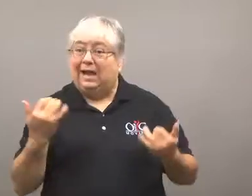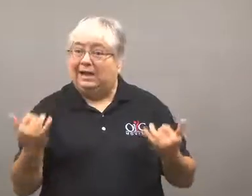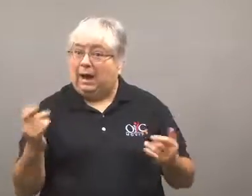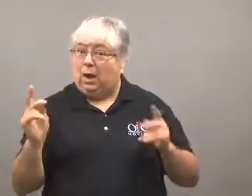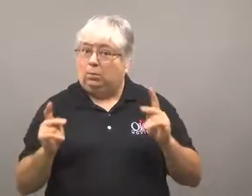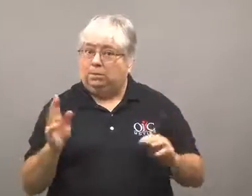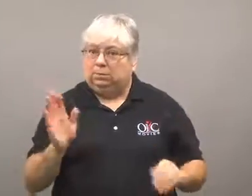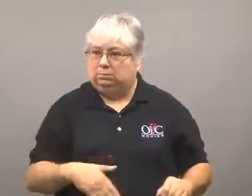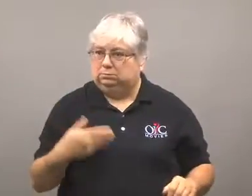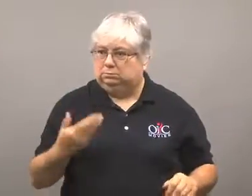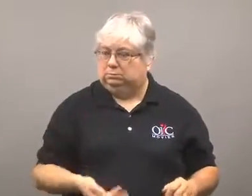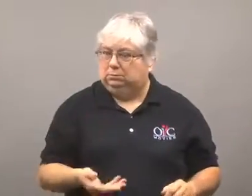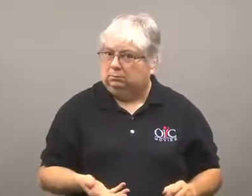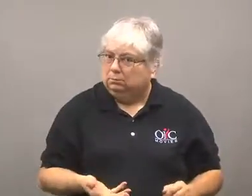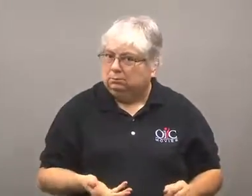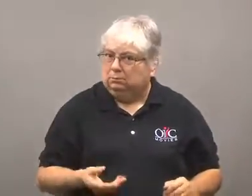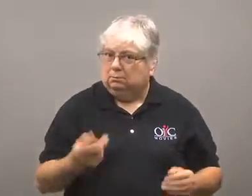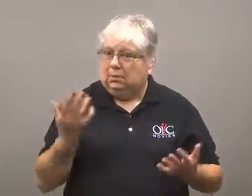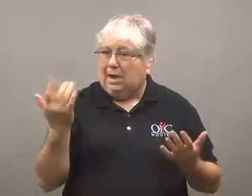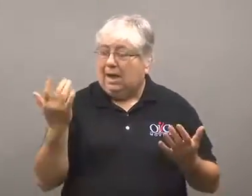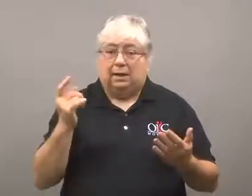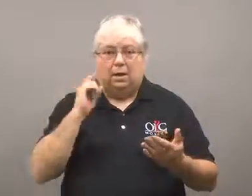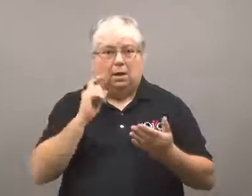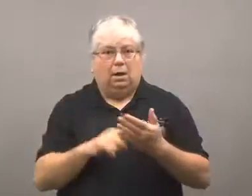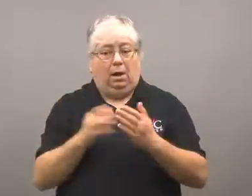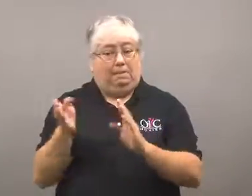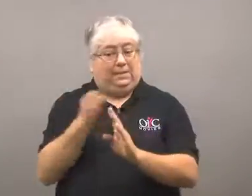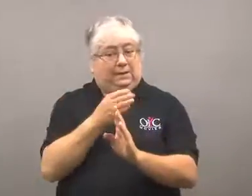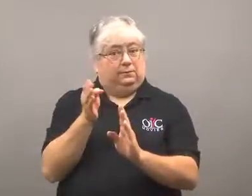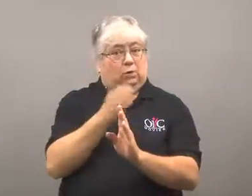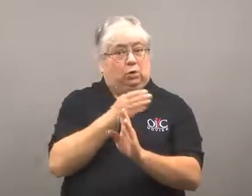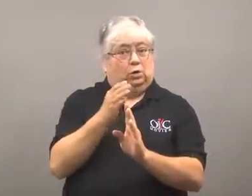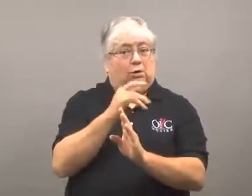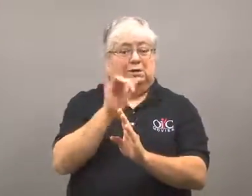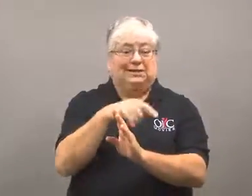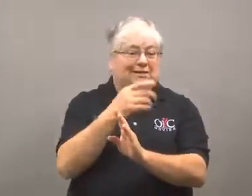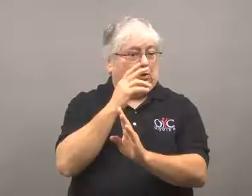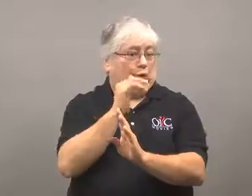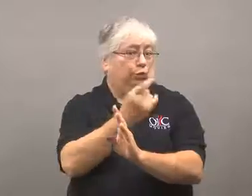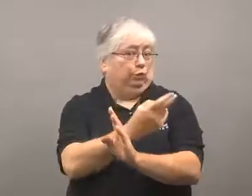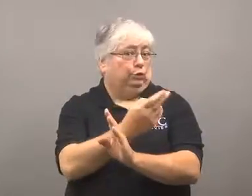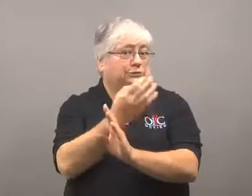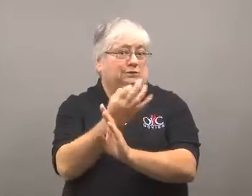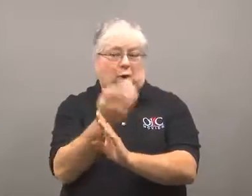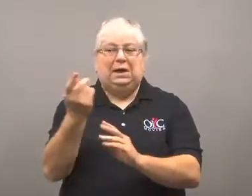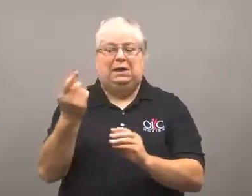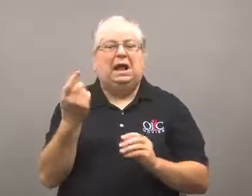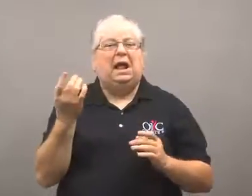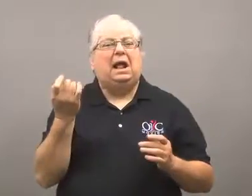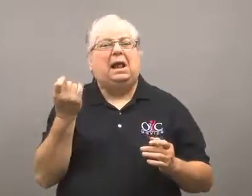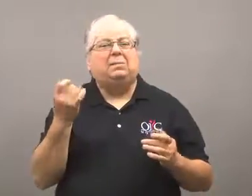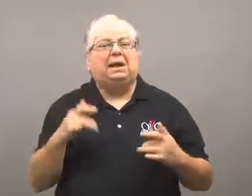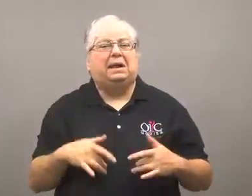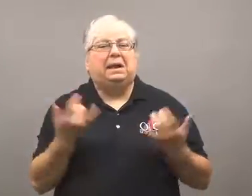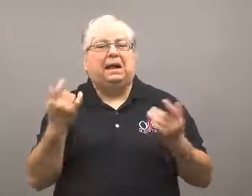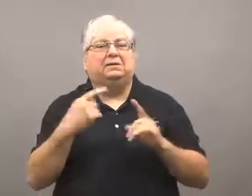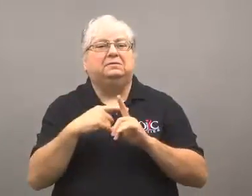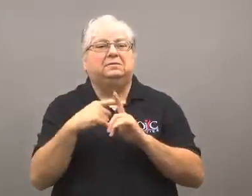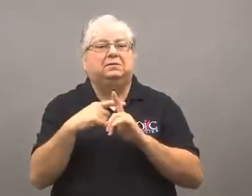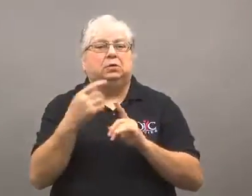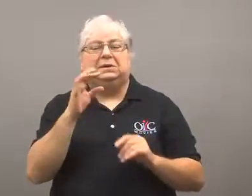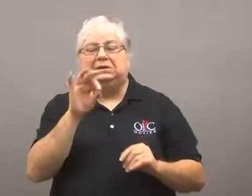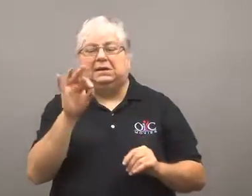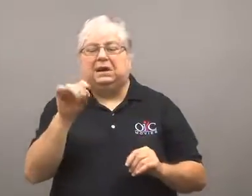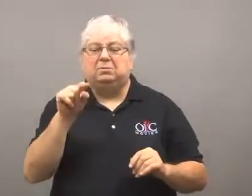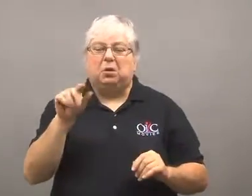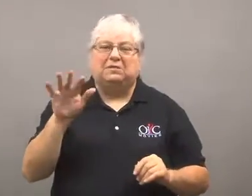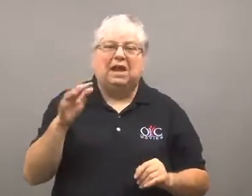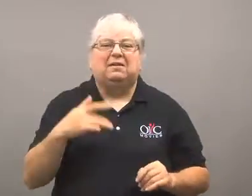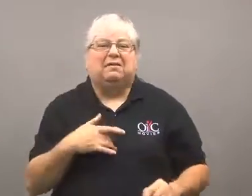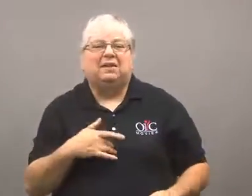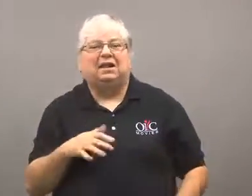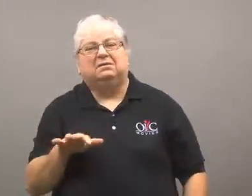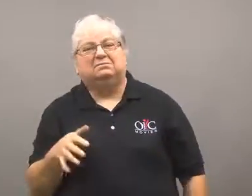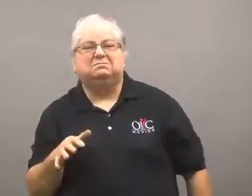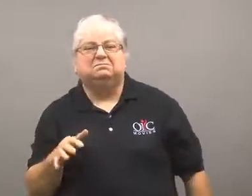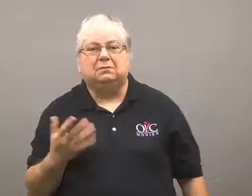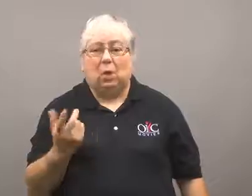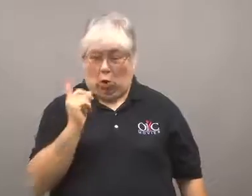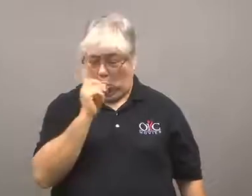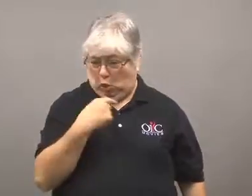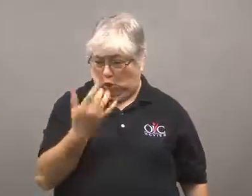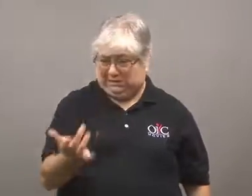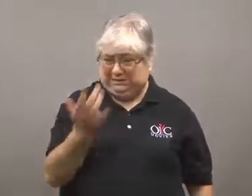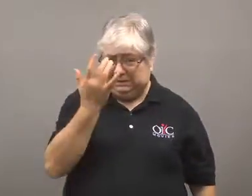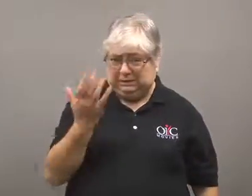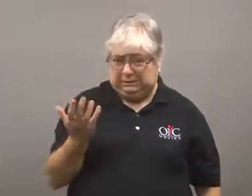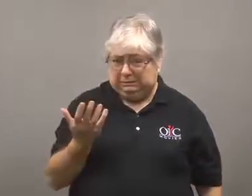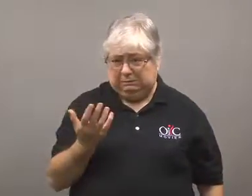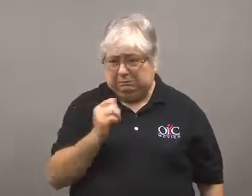People are upset because around Thursday or Friday, she had a low fever of 99.5.